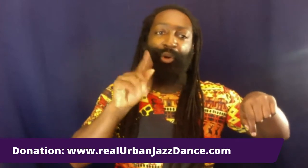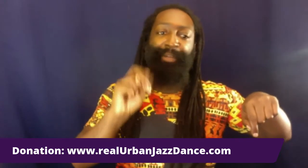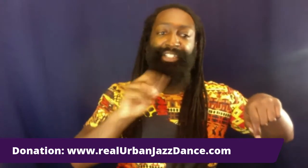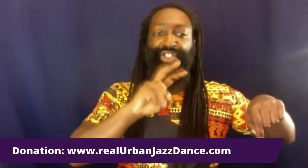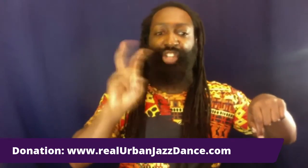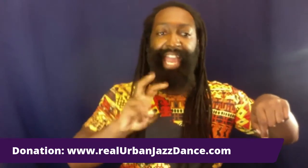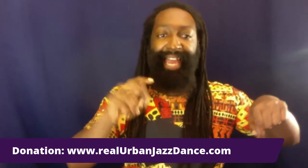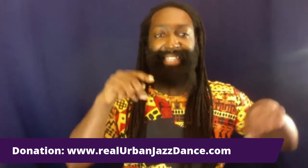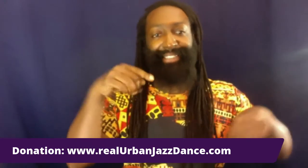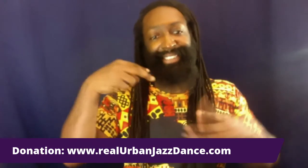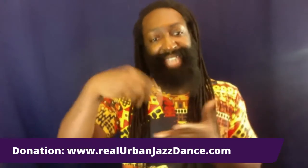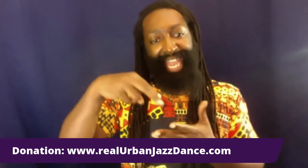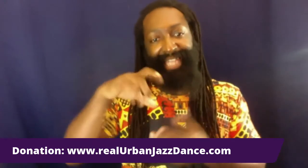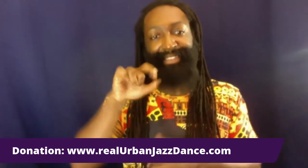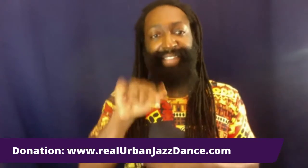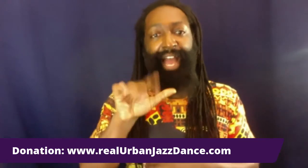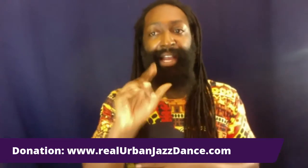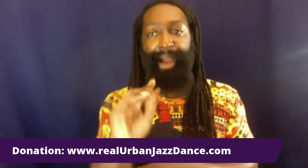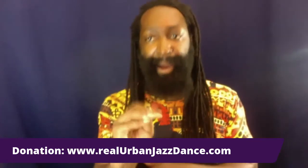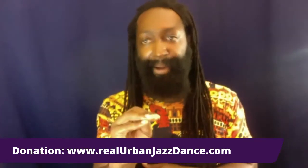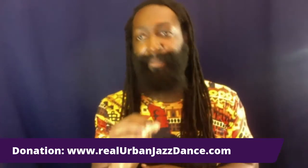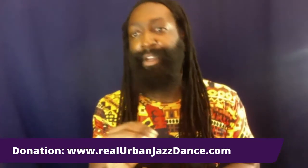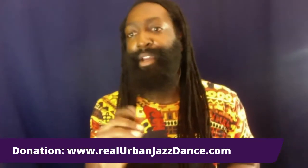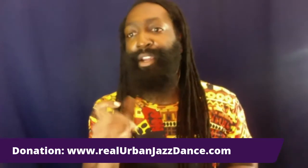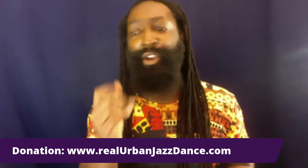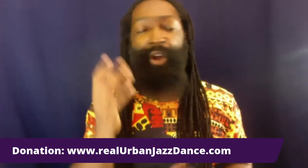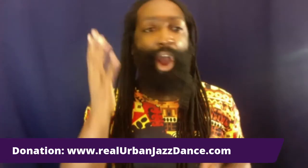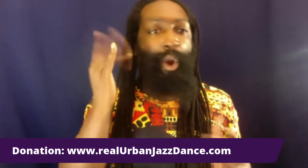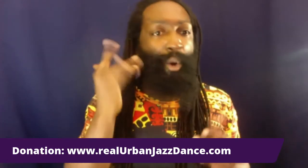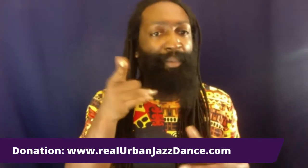you can go right here, www.reealUrbanjazzDance.com